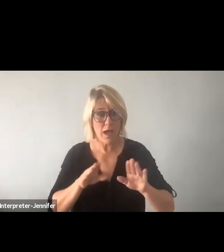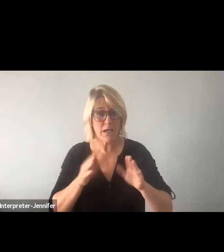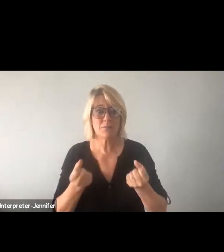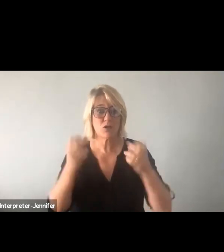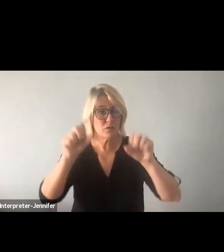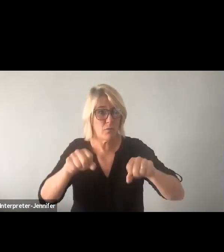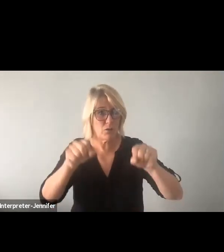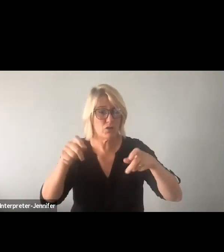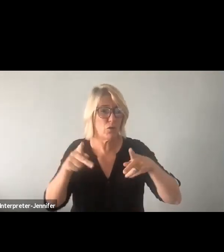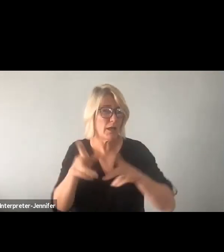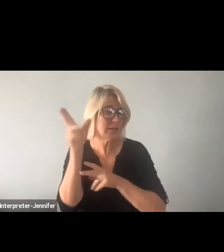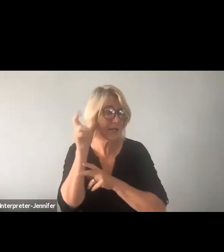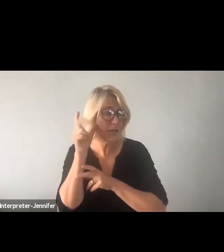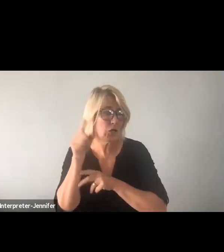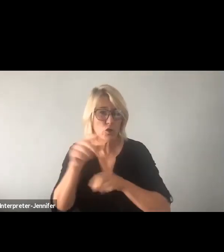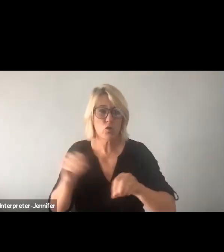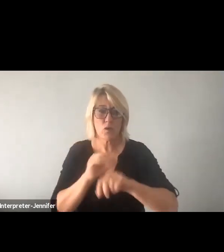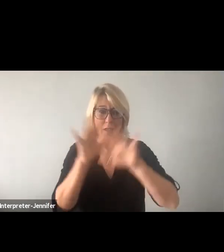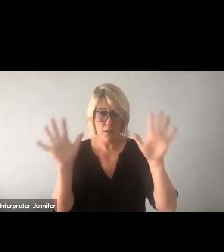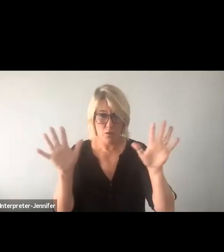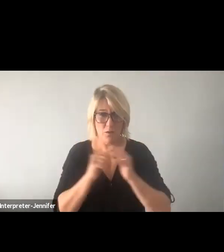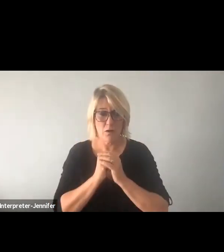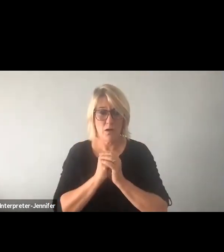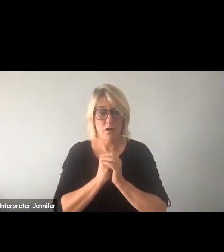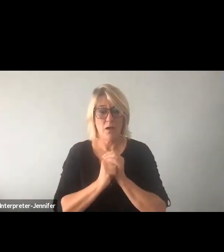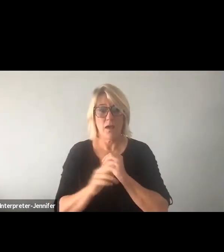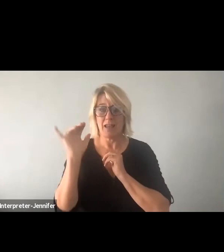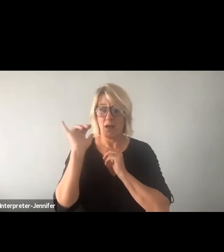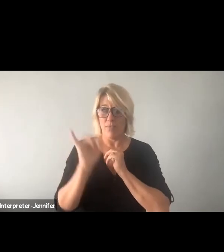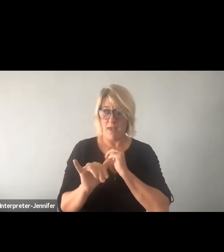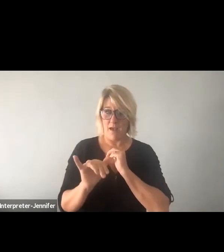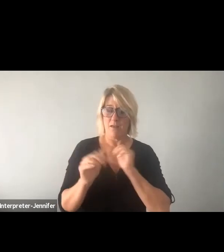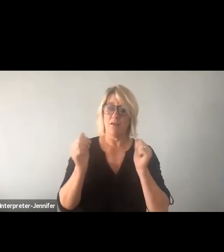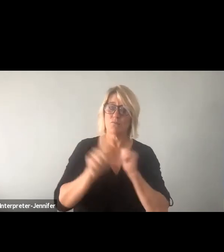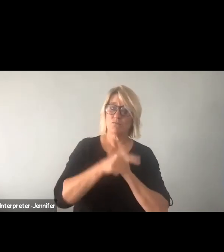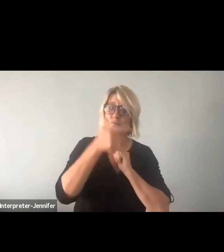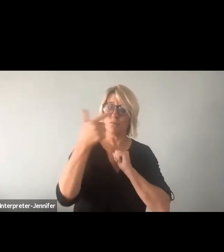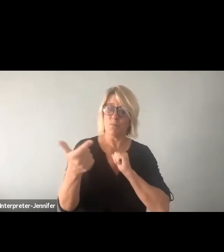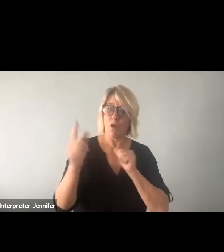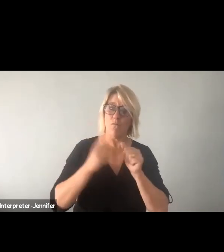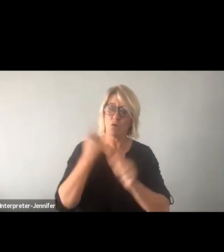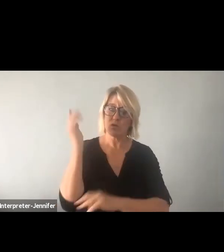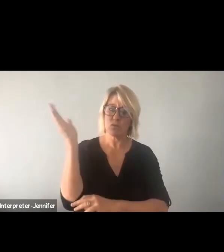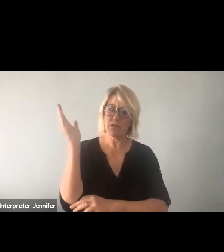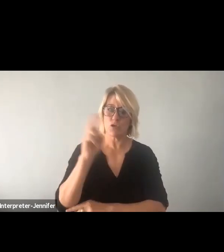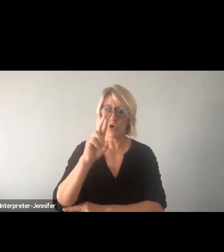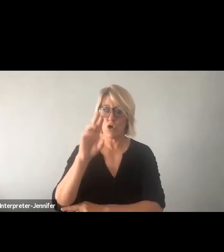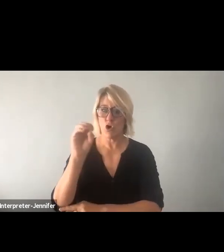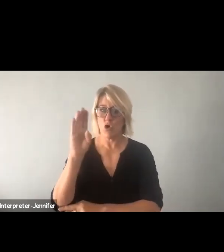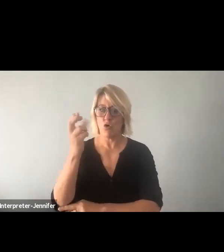join the conversation, please keep all background noise muted down as much as clearly.